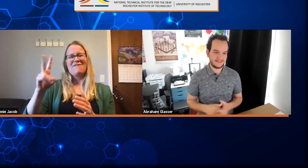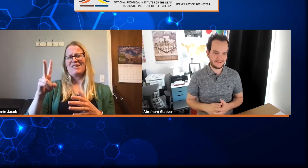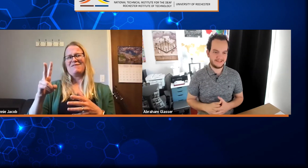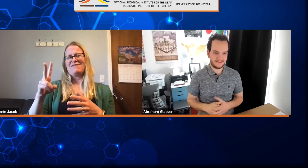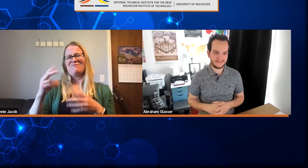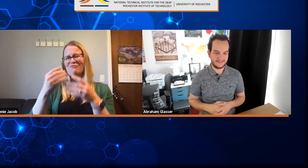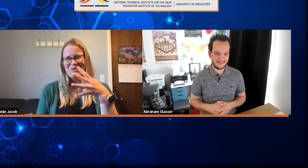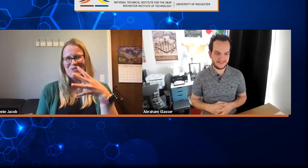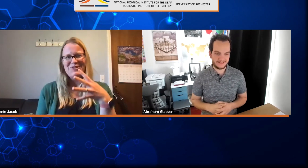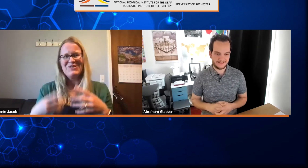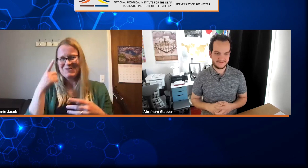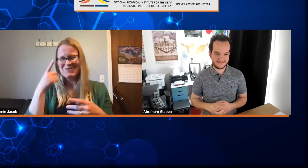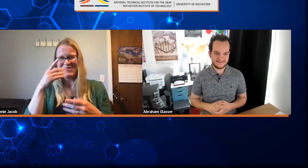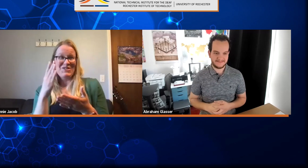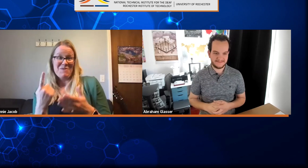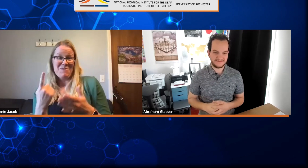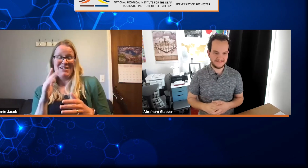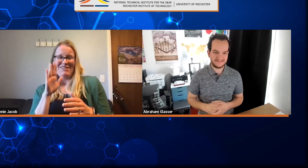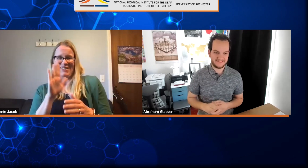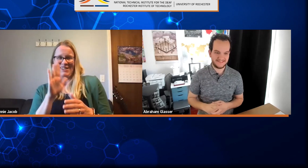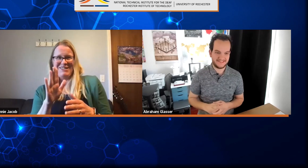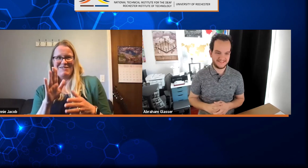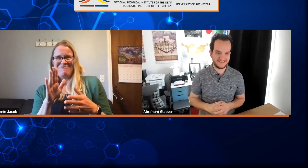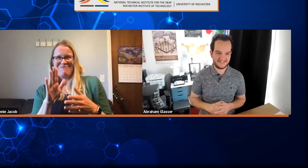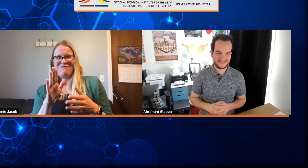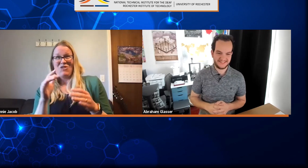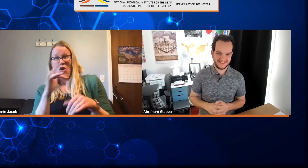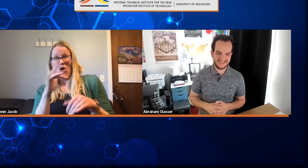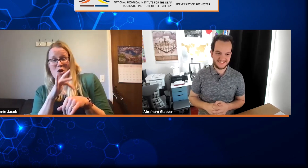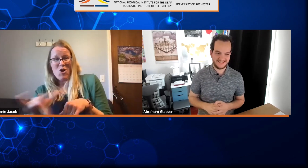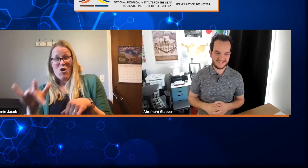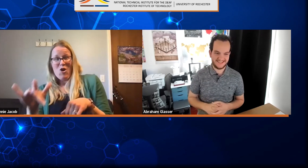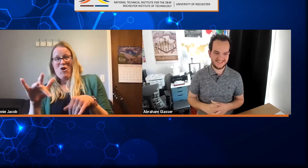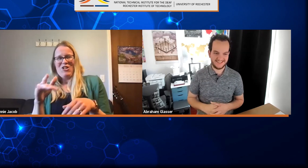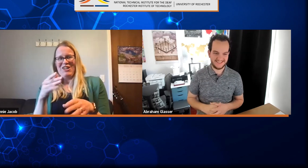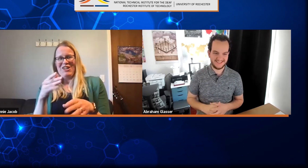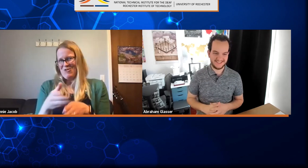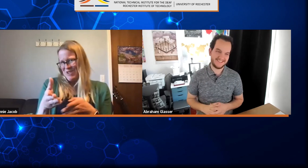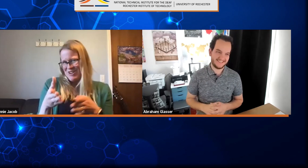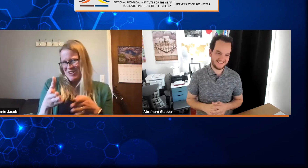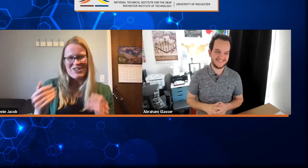especially for someone at this earlier stage of his career.